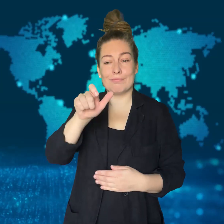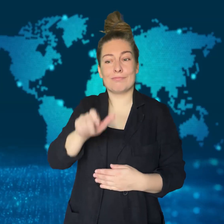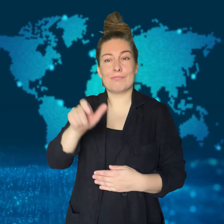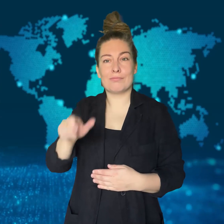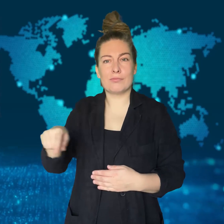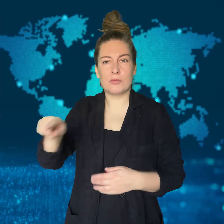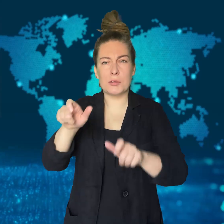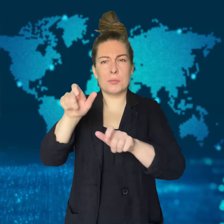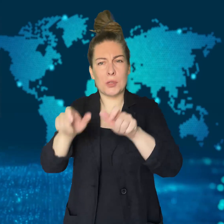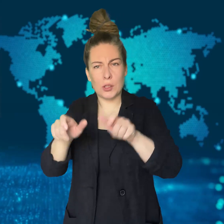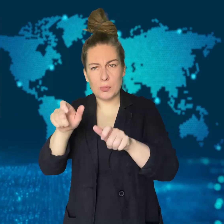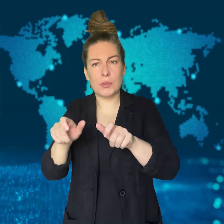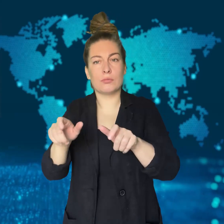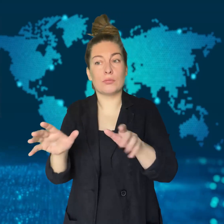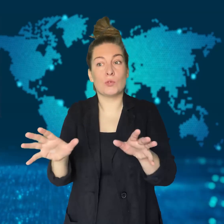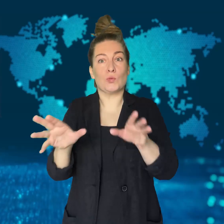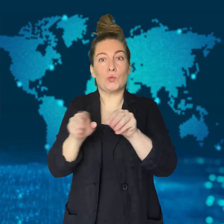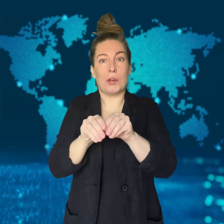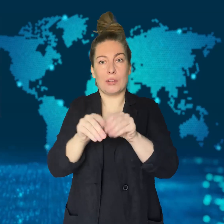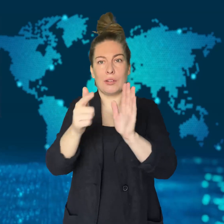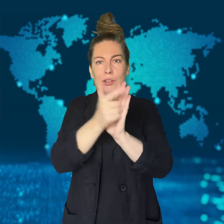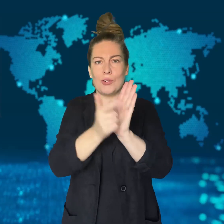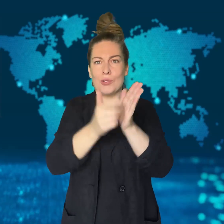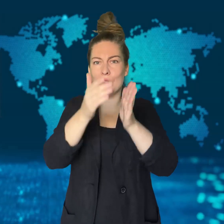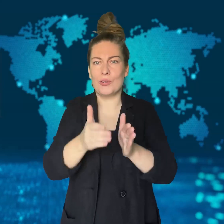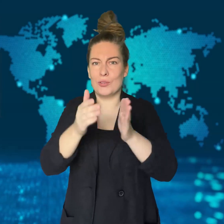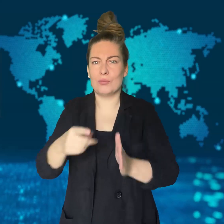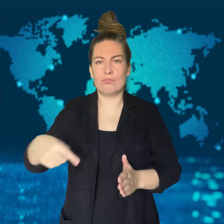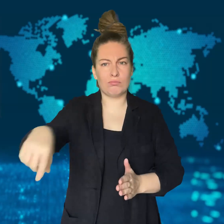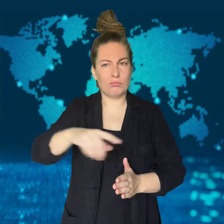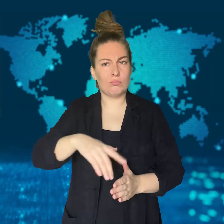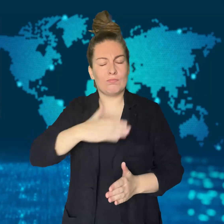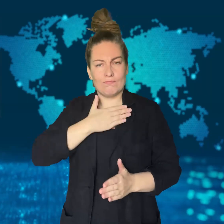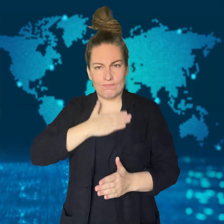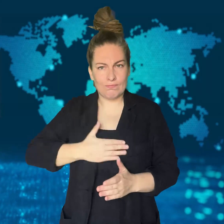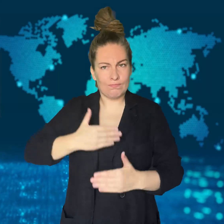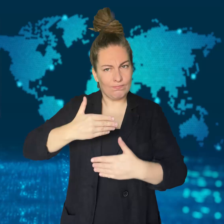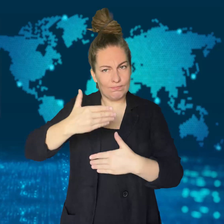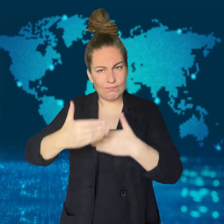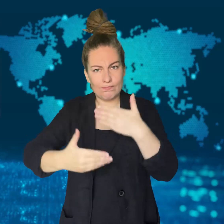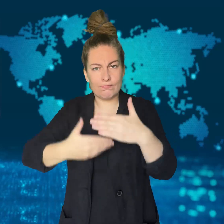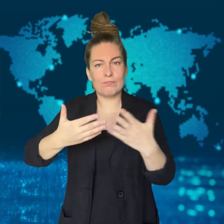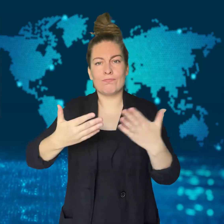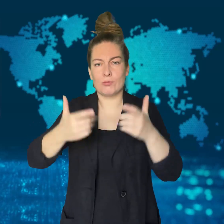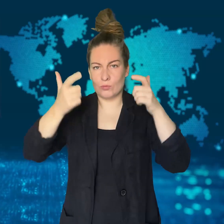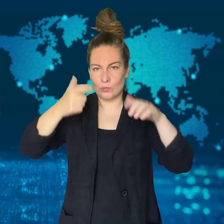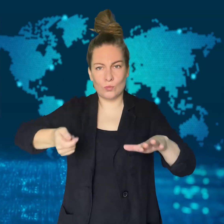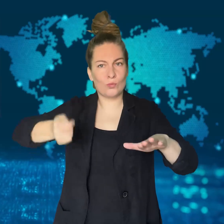[MONIKA]: Lawyers and their claimants took legal action against BHP for